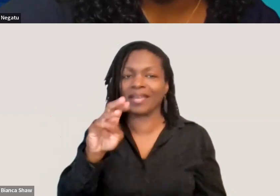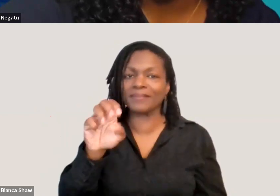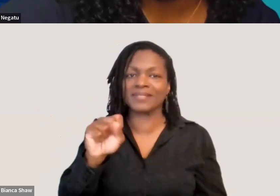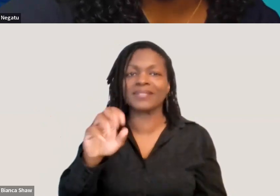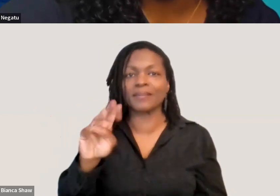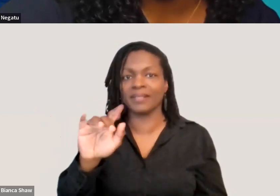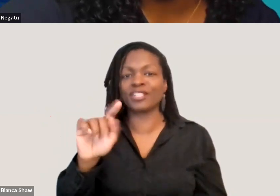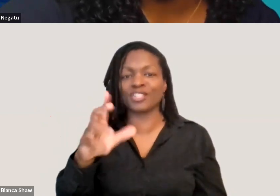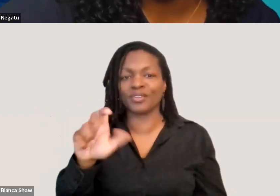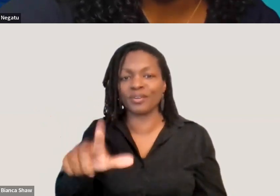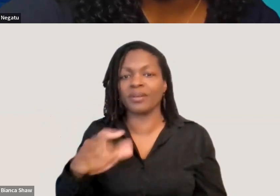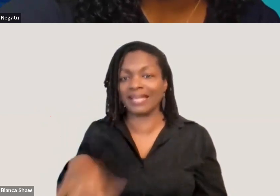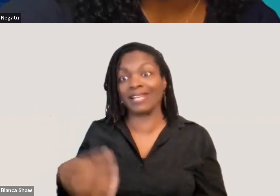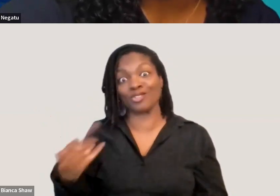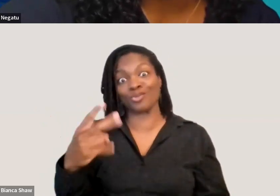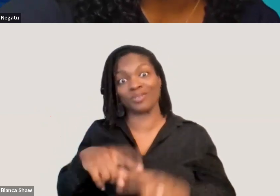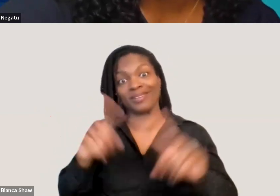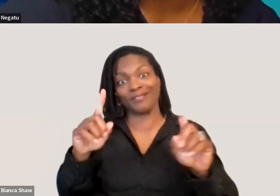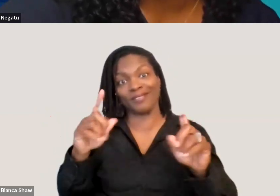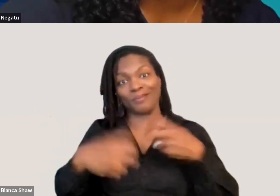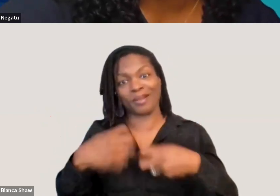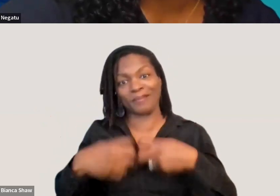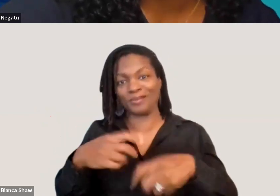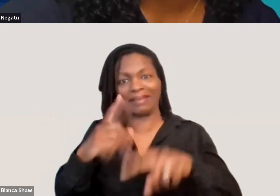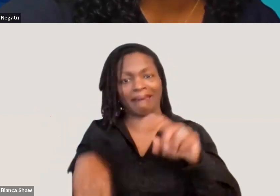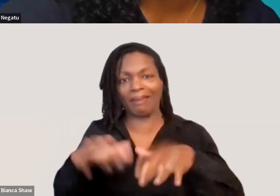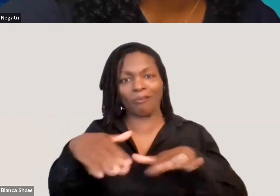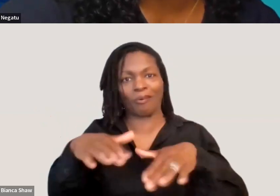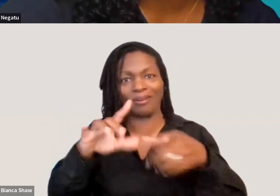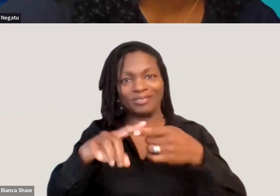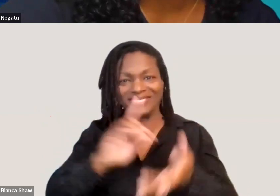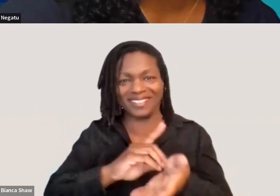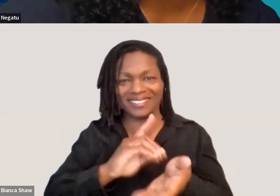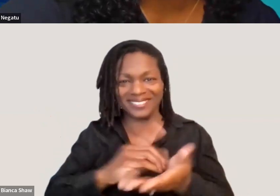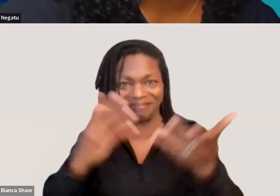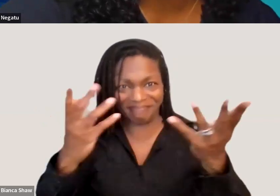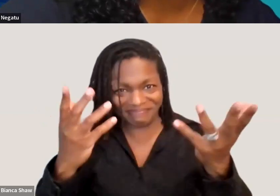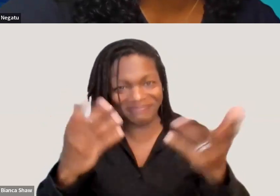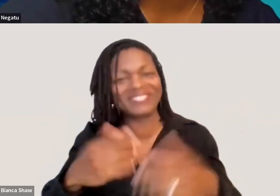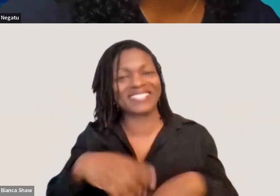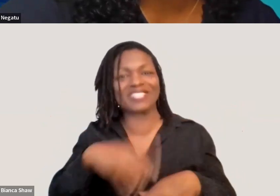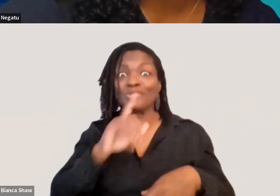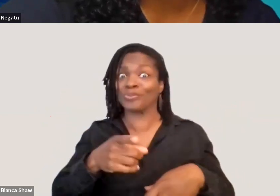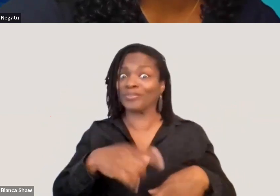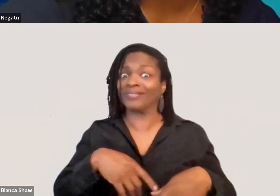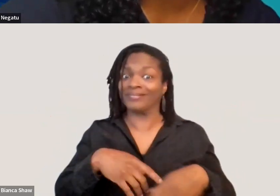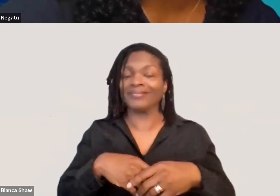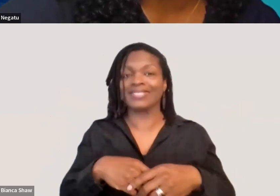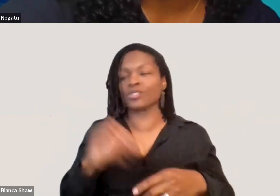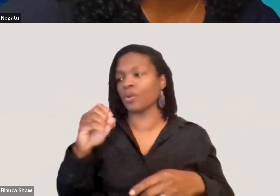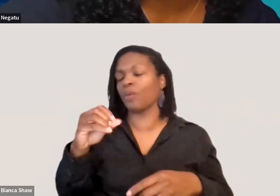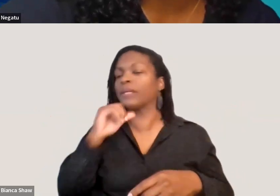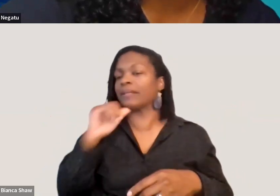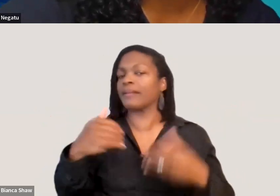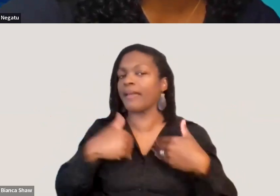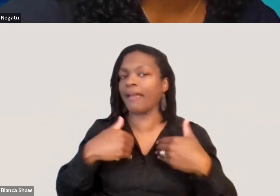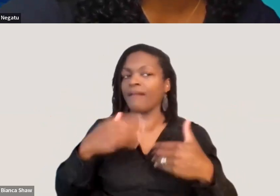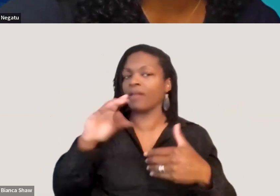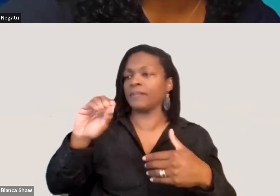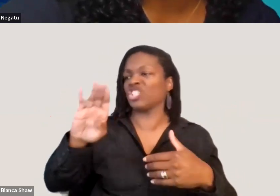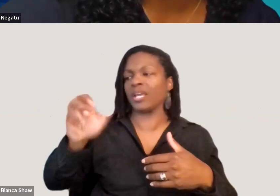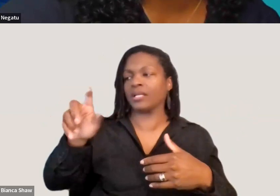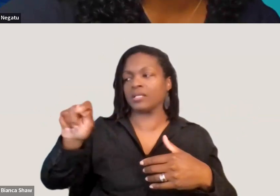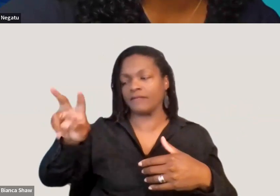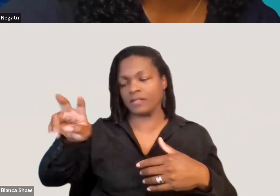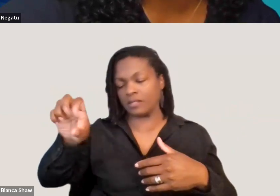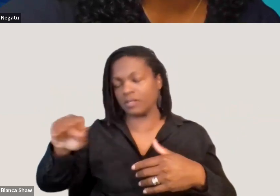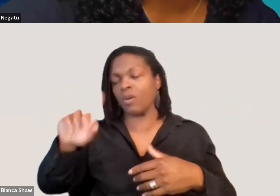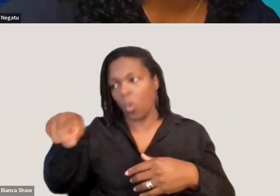Absolutely, absolutely true. Which is why we wanted to make sure we didn't have simply a objective focused only on pedestrian safety, but also one focused on.